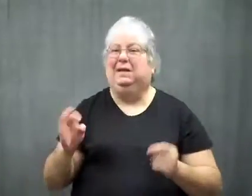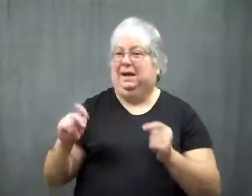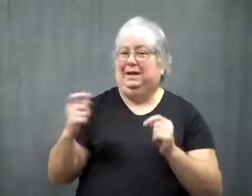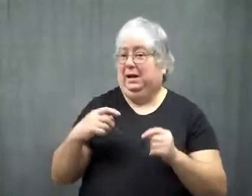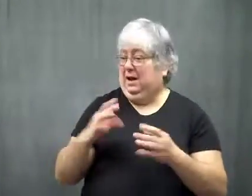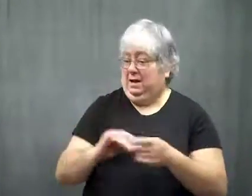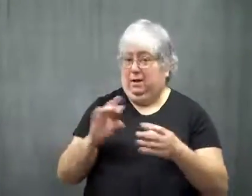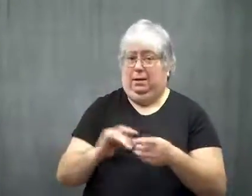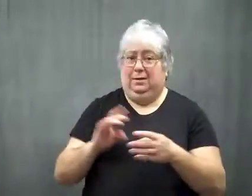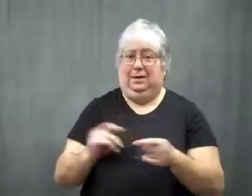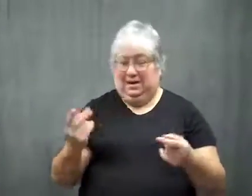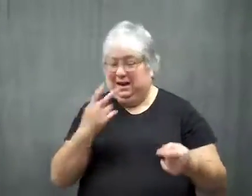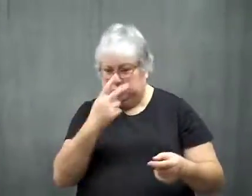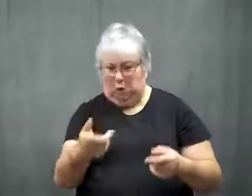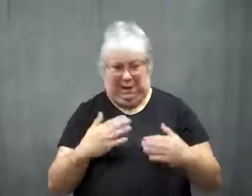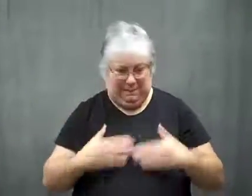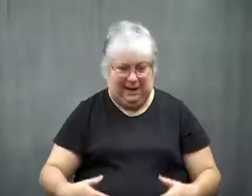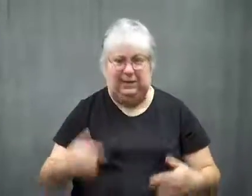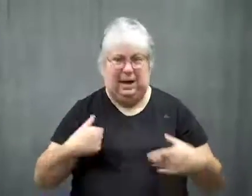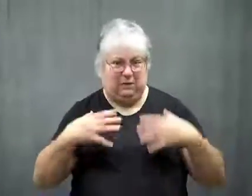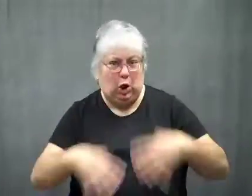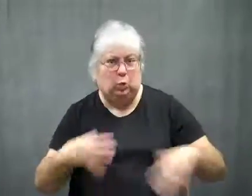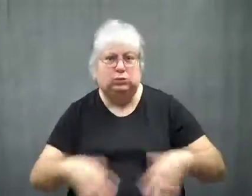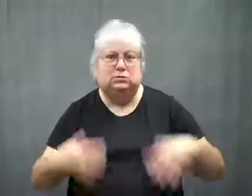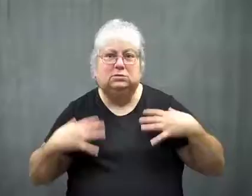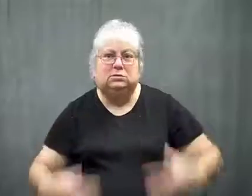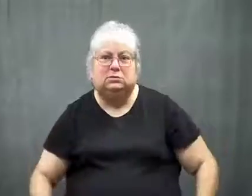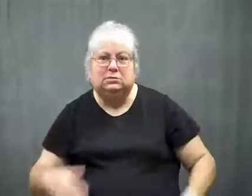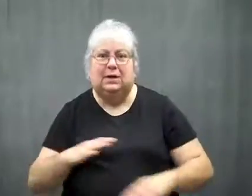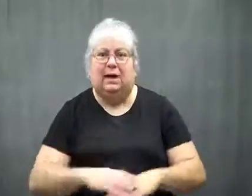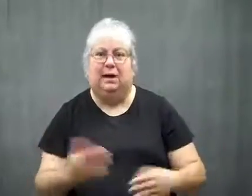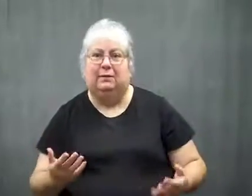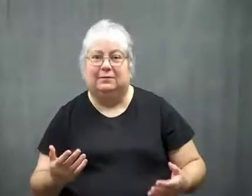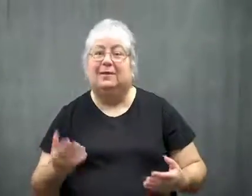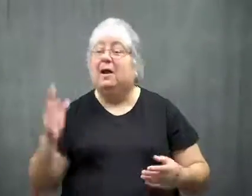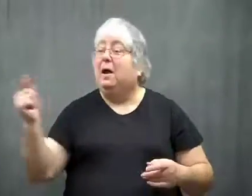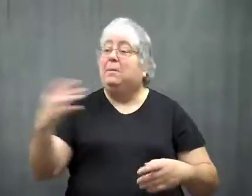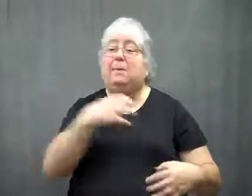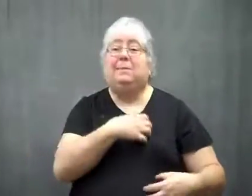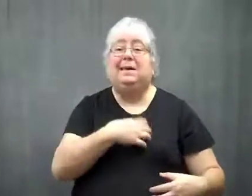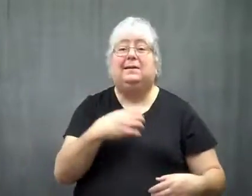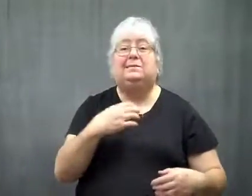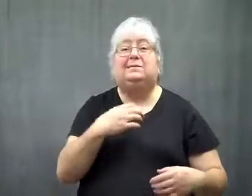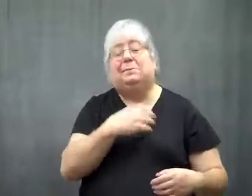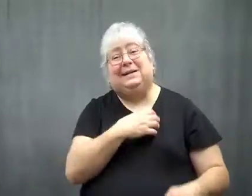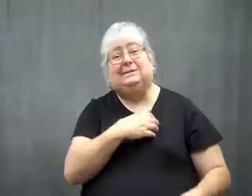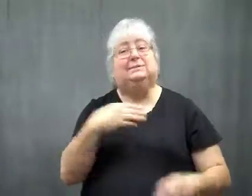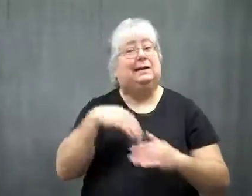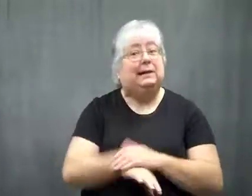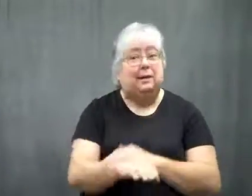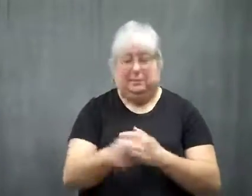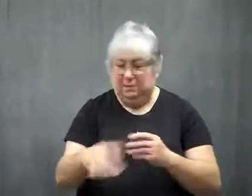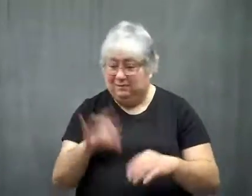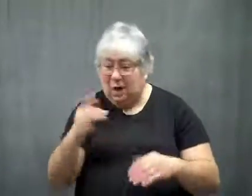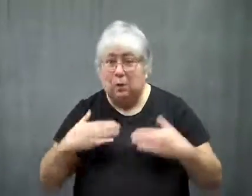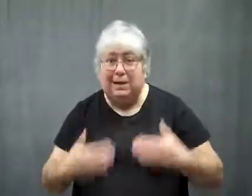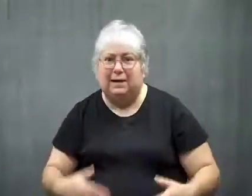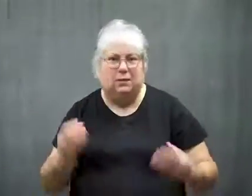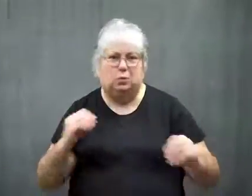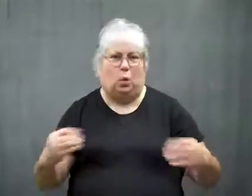He said that Kercher's body was clothed.